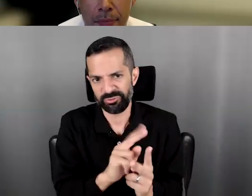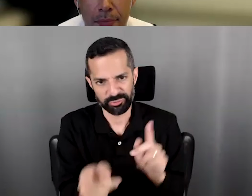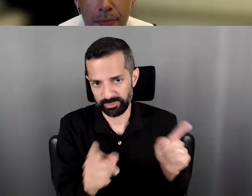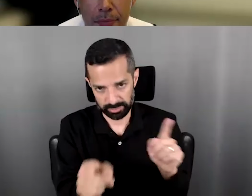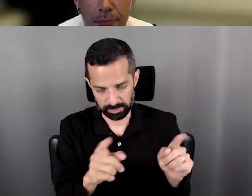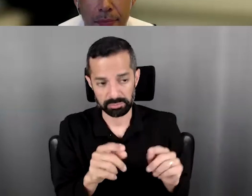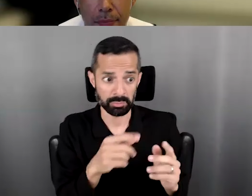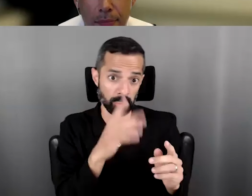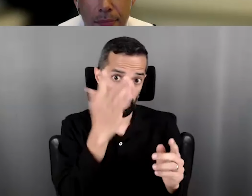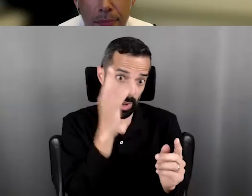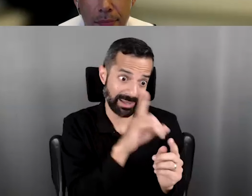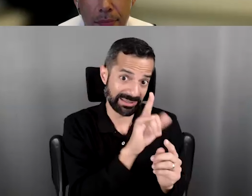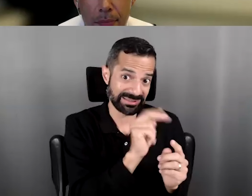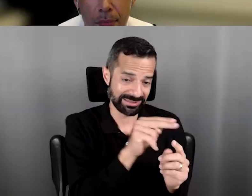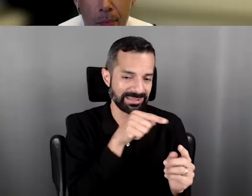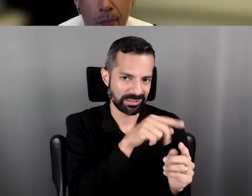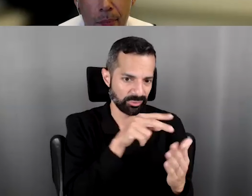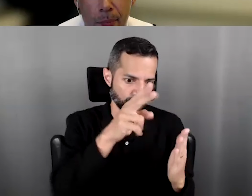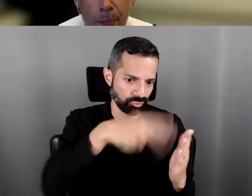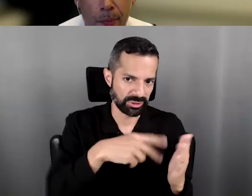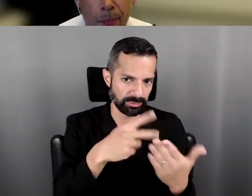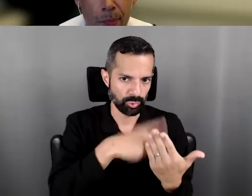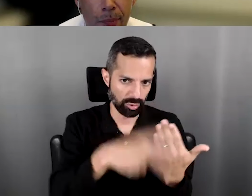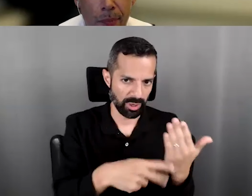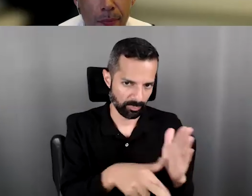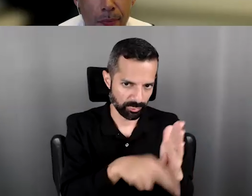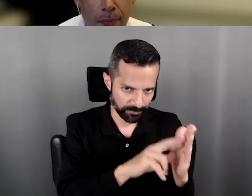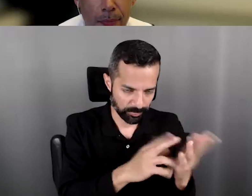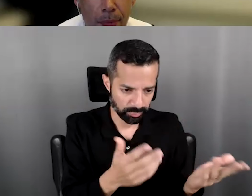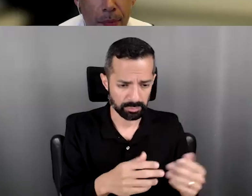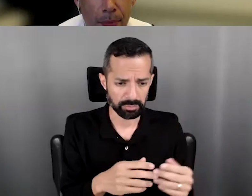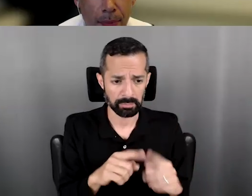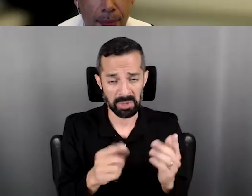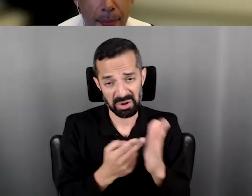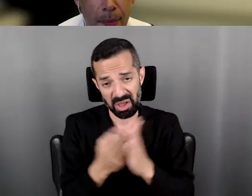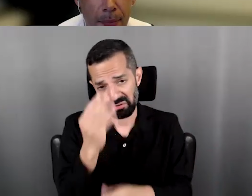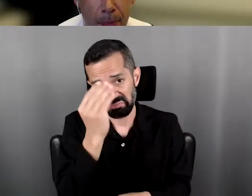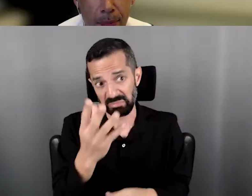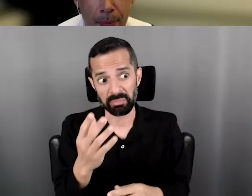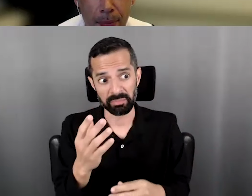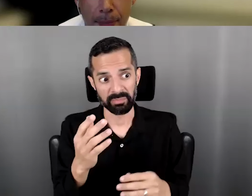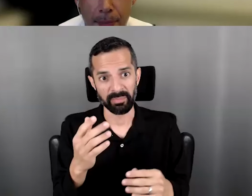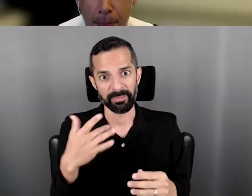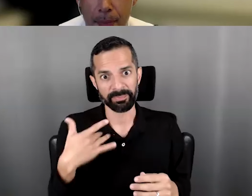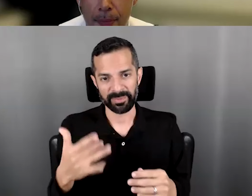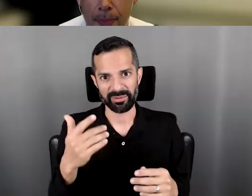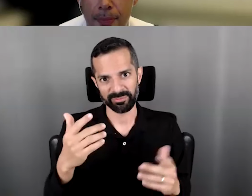you know, typically, I'll be honest, typically it's pretty well known, if you need a faculty member.